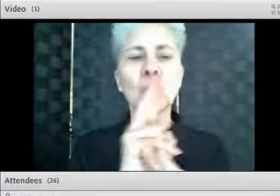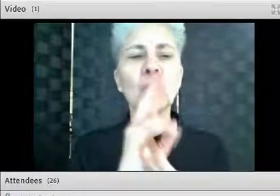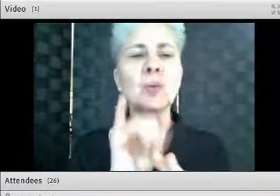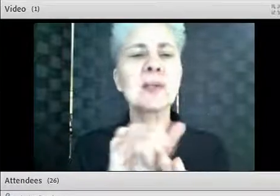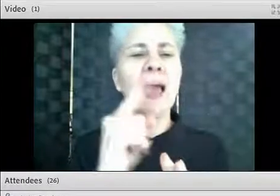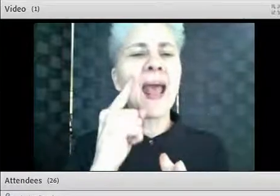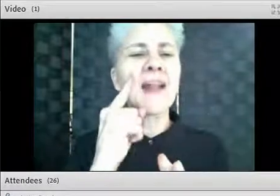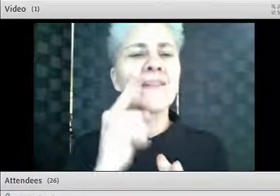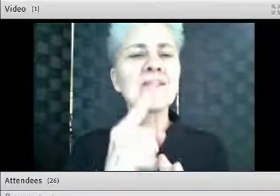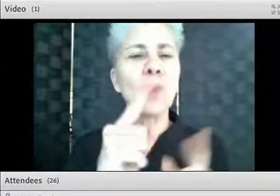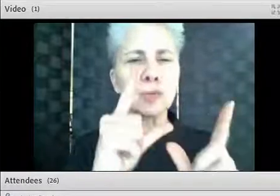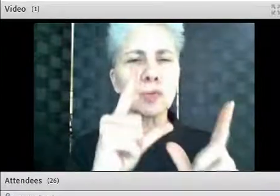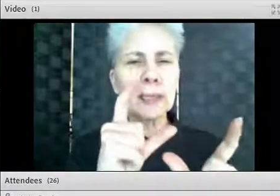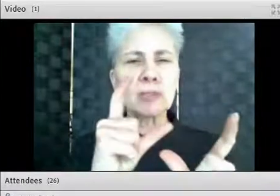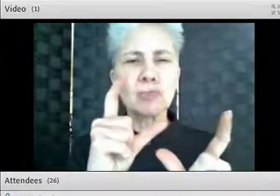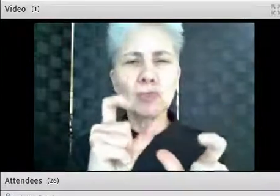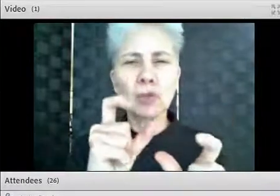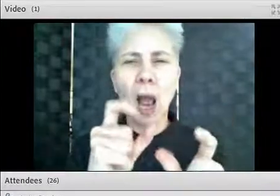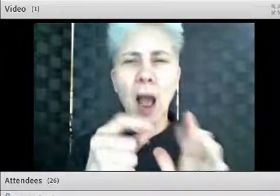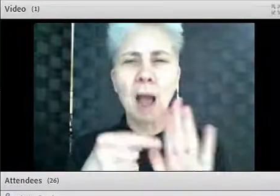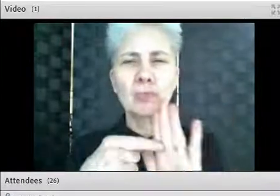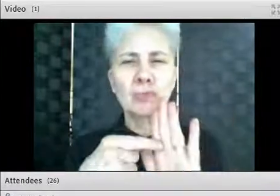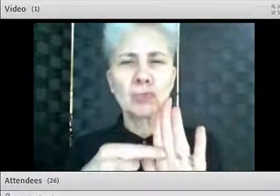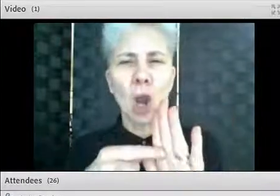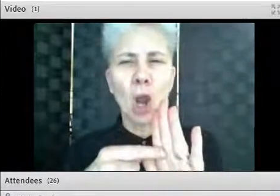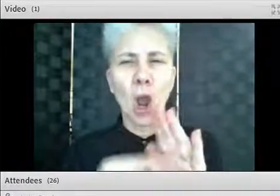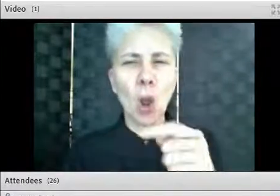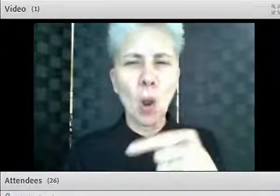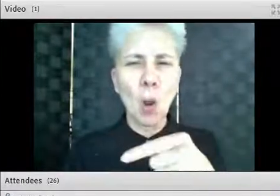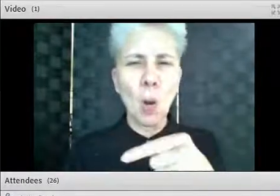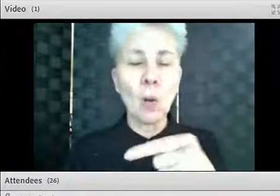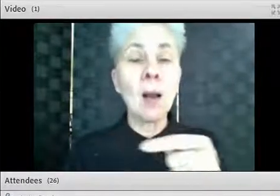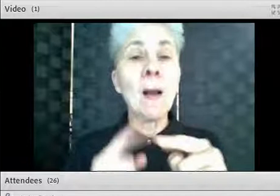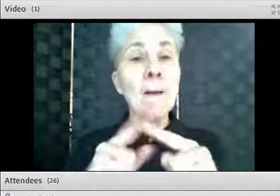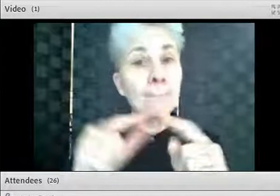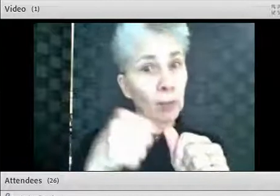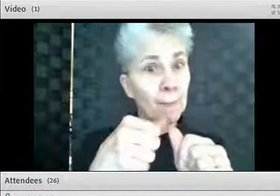but keep in mind that there is a free LCC in PDF, okay?